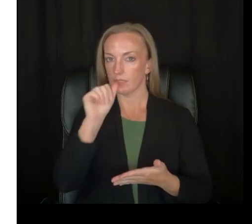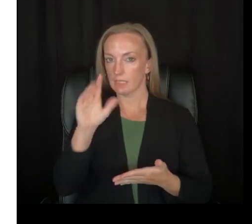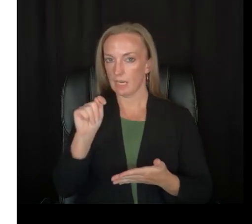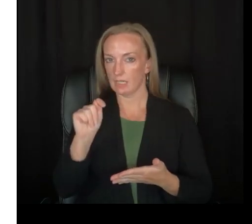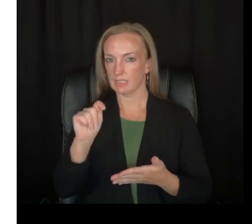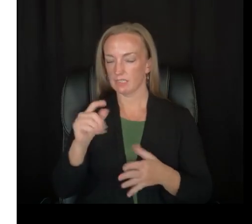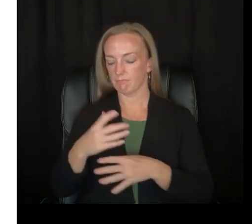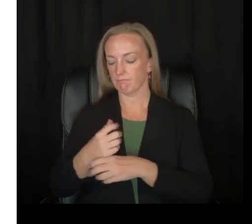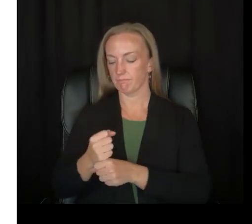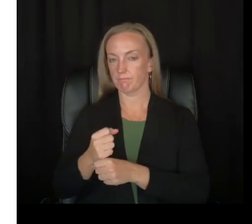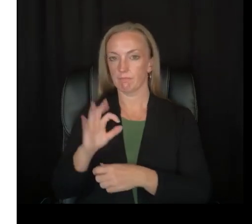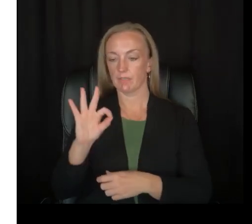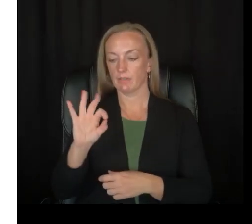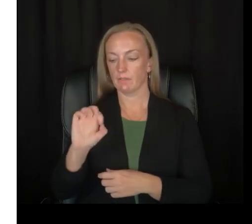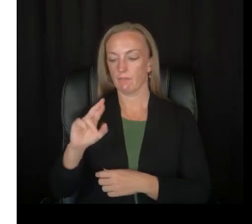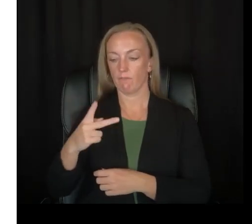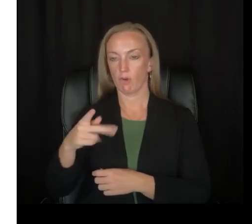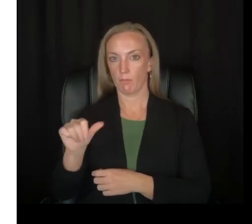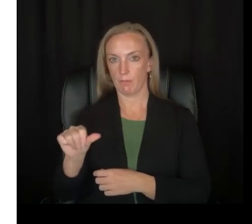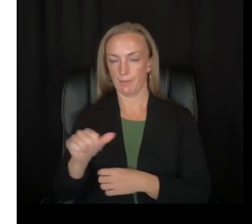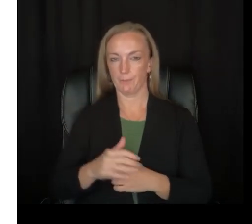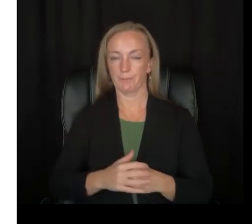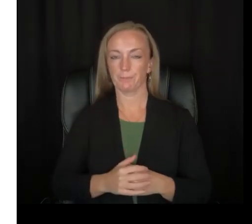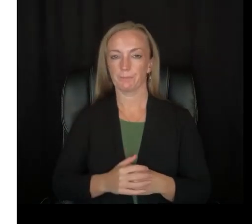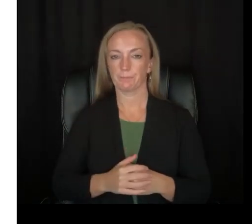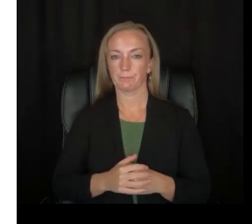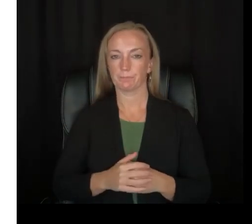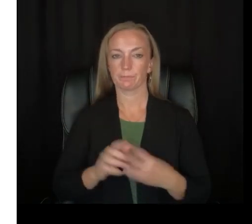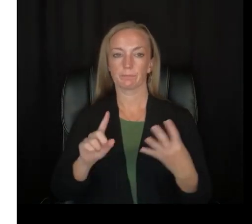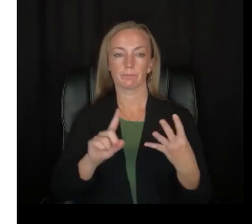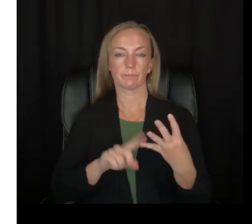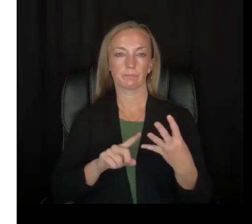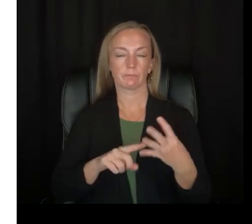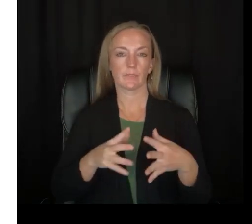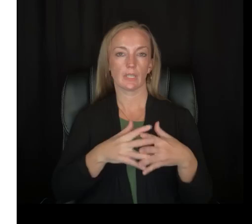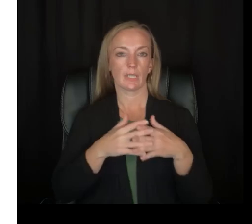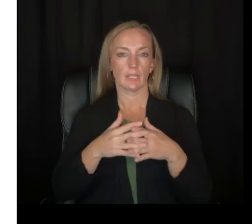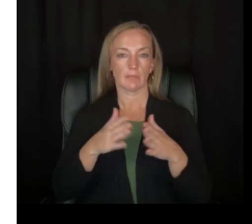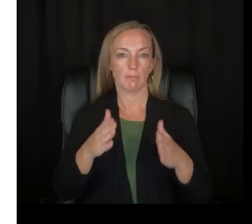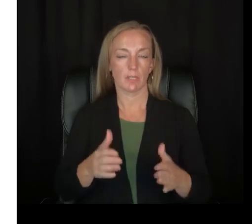Act, also known as FERPA, and finally the Americans with